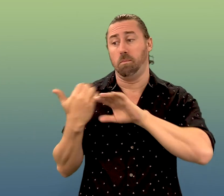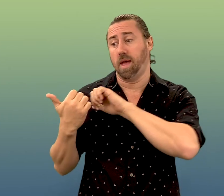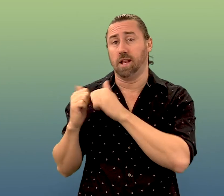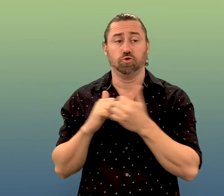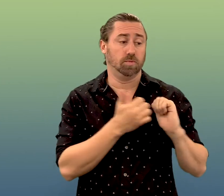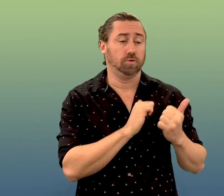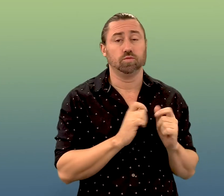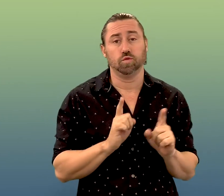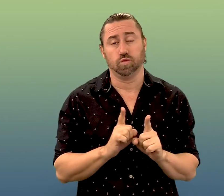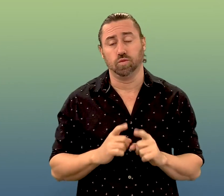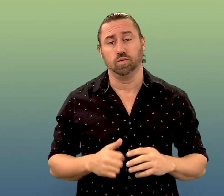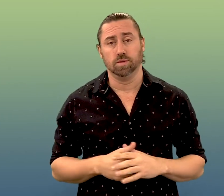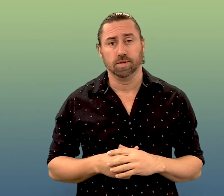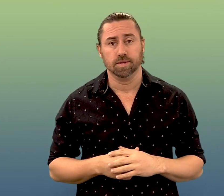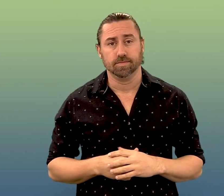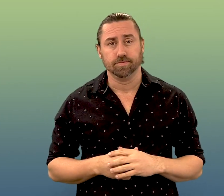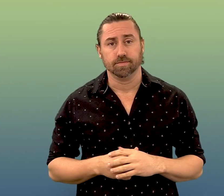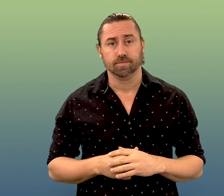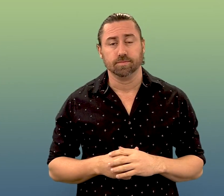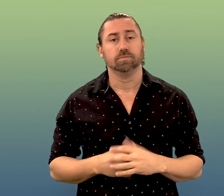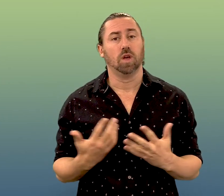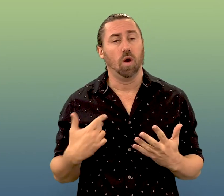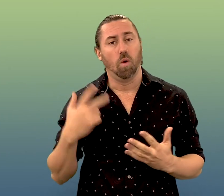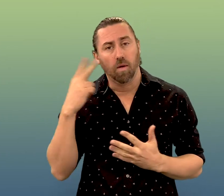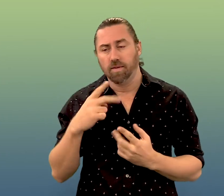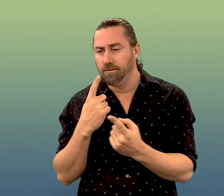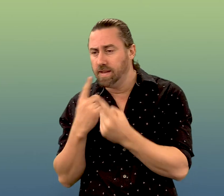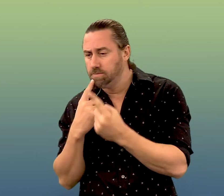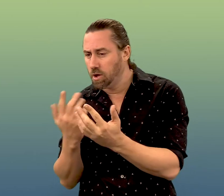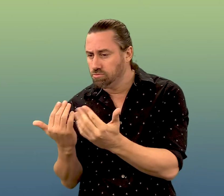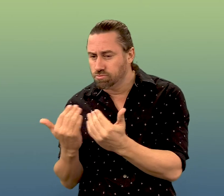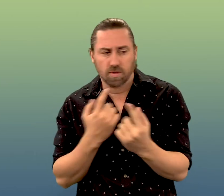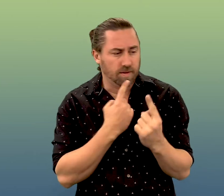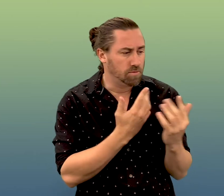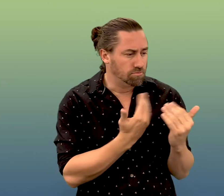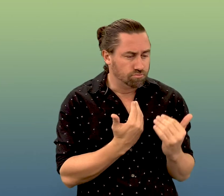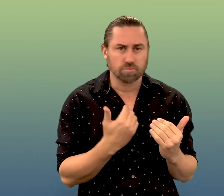and the partners who work with our organisation. We will do this by asking for feedback